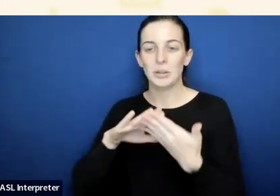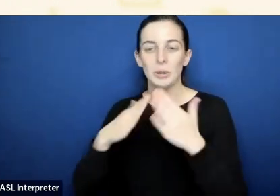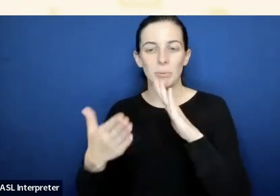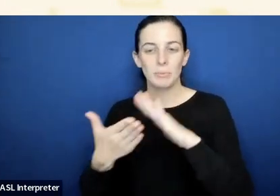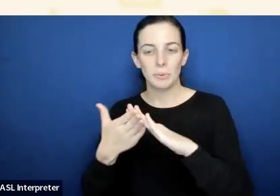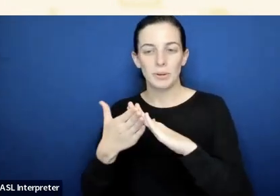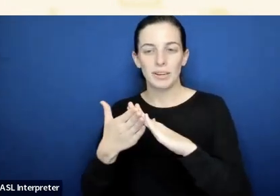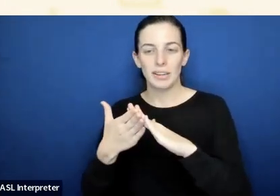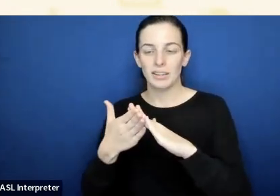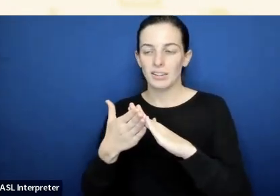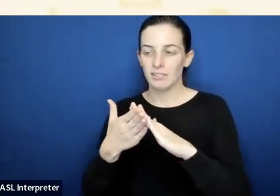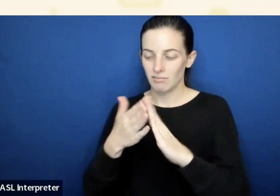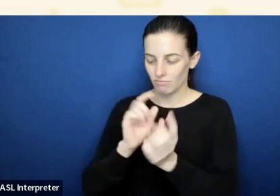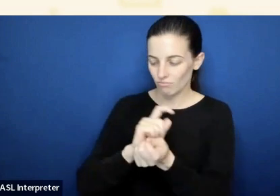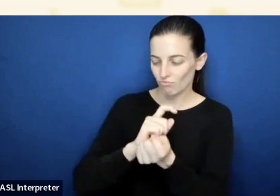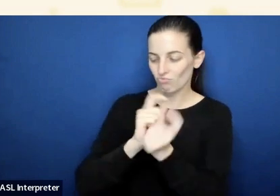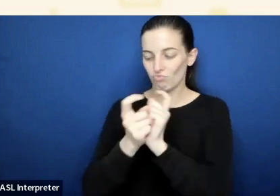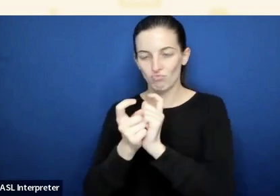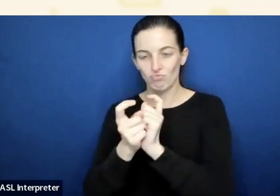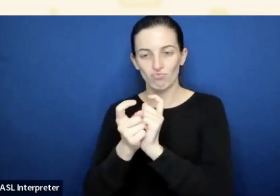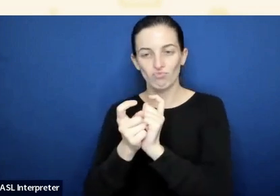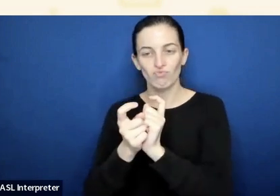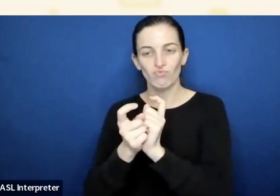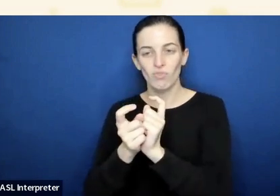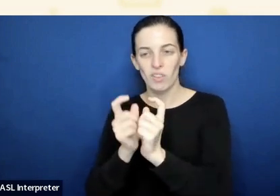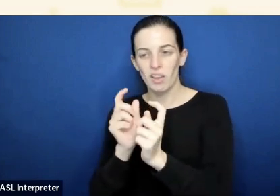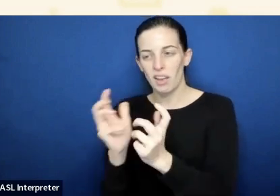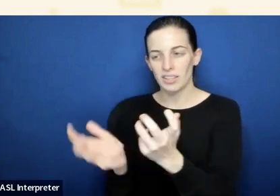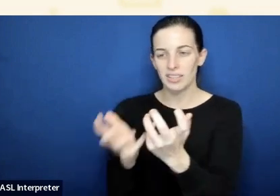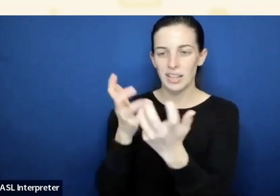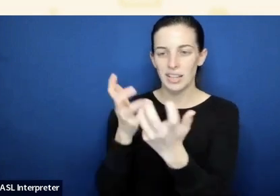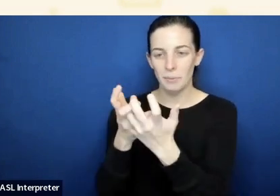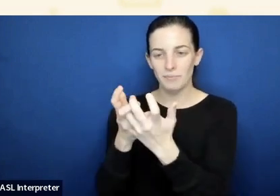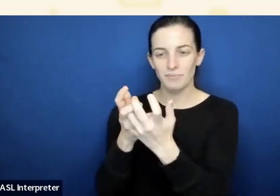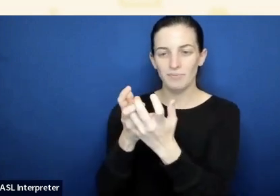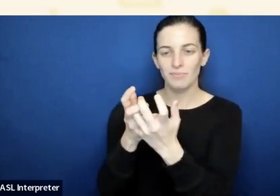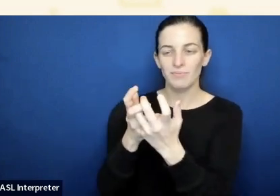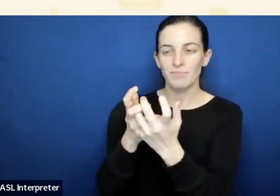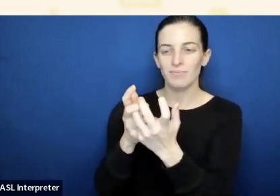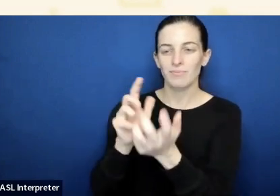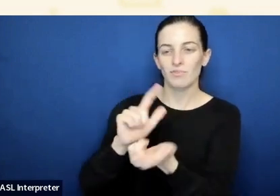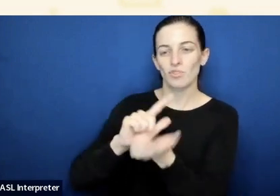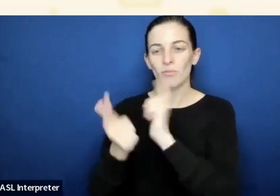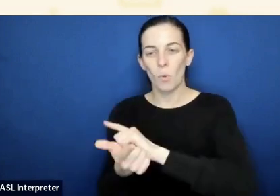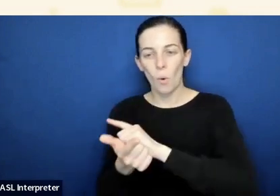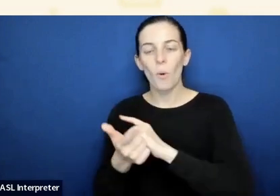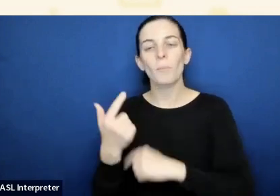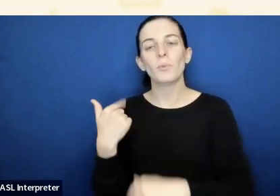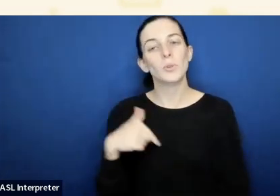and transform our WordPress events to be a sanctuary of inclusivity,